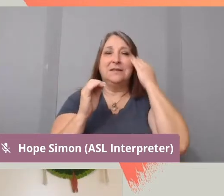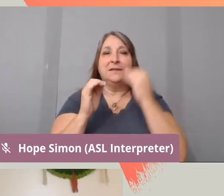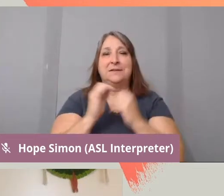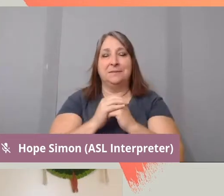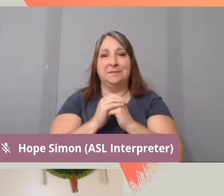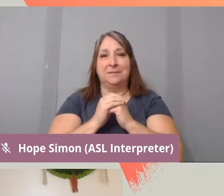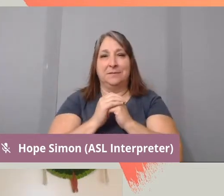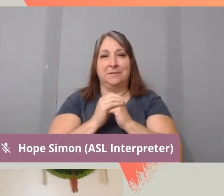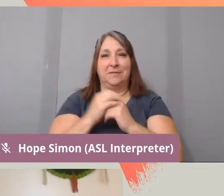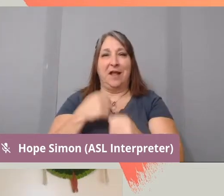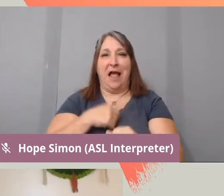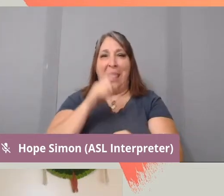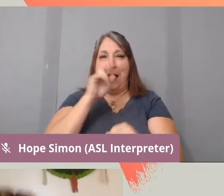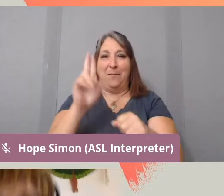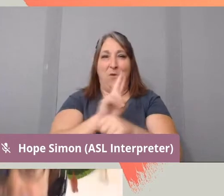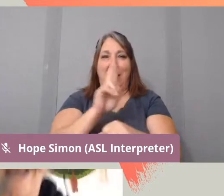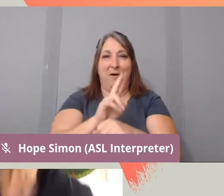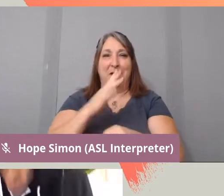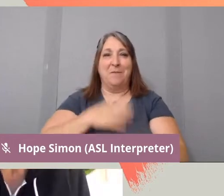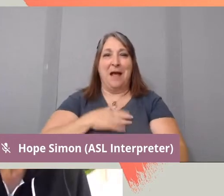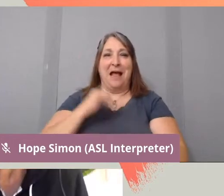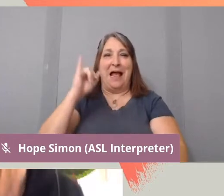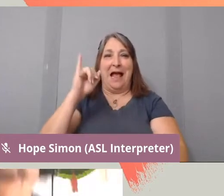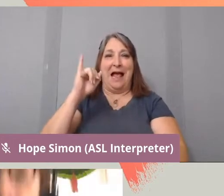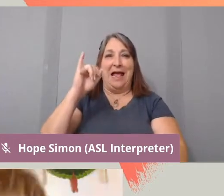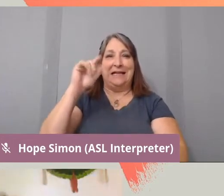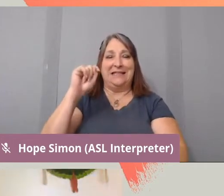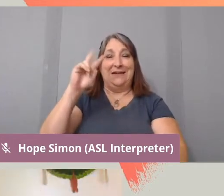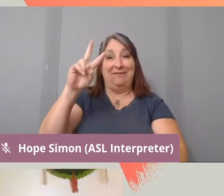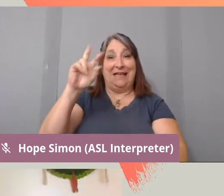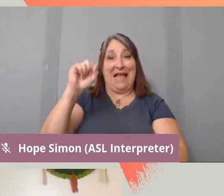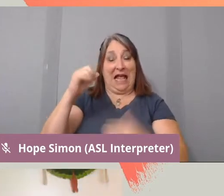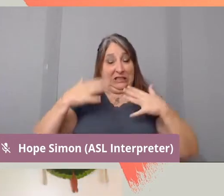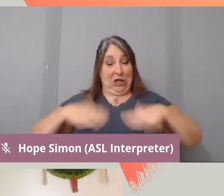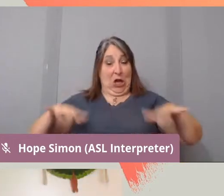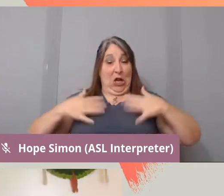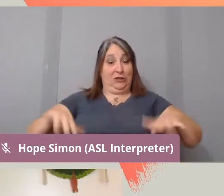I am wearing my ITVS swag because I am a ITVS board member,